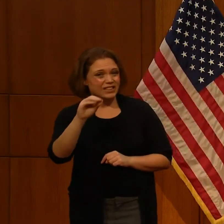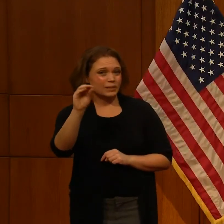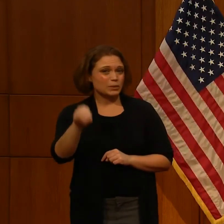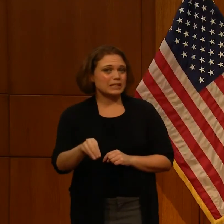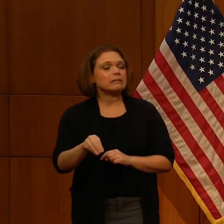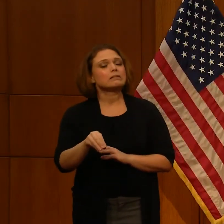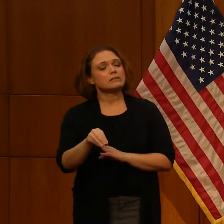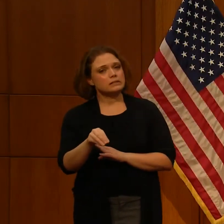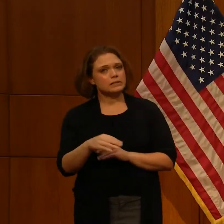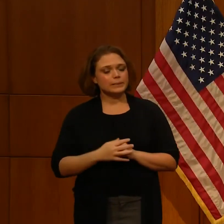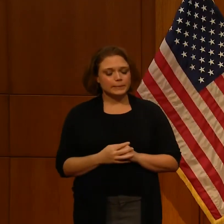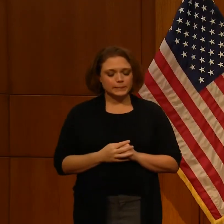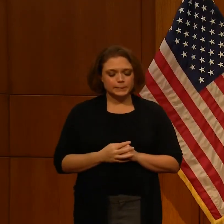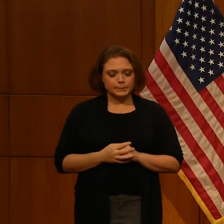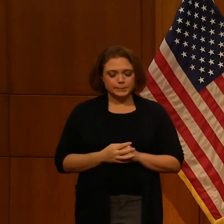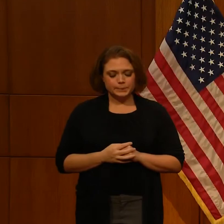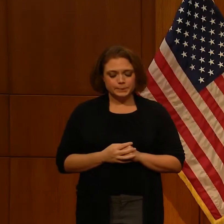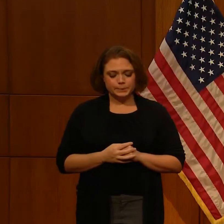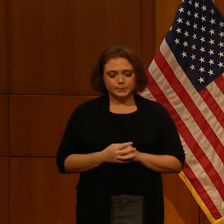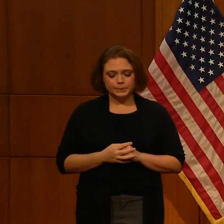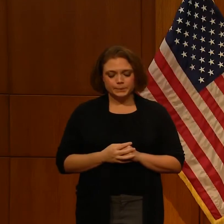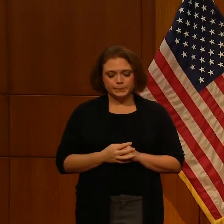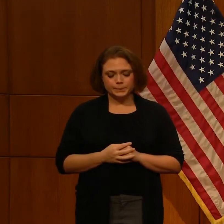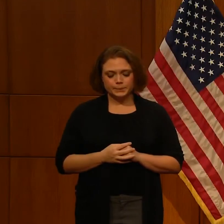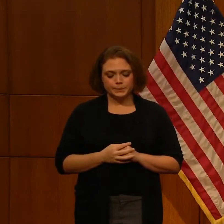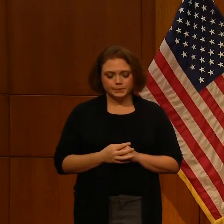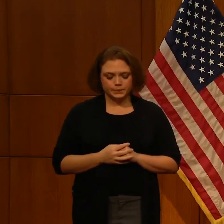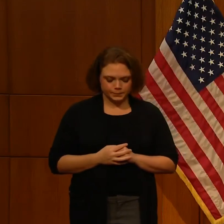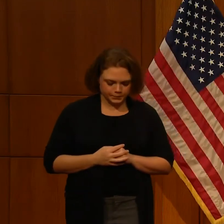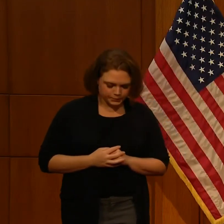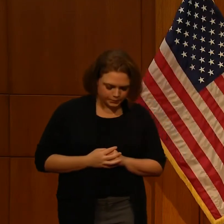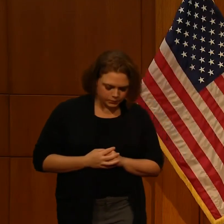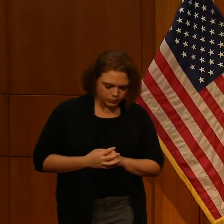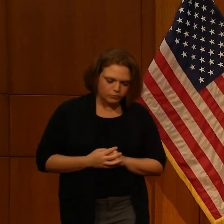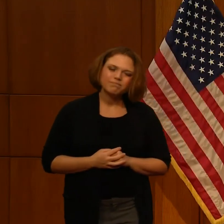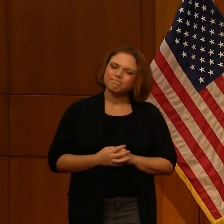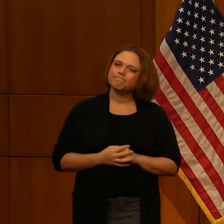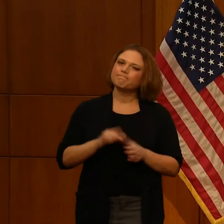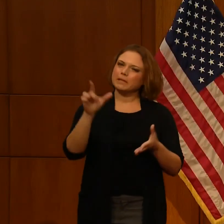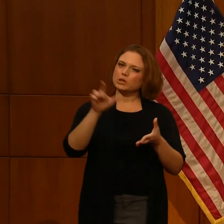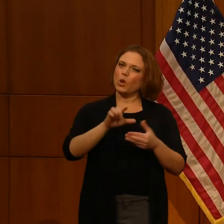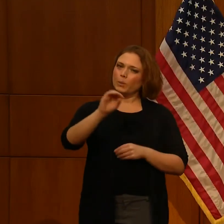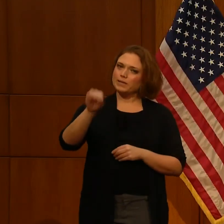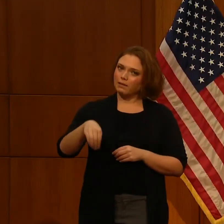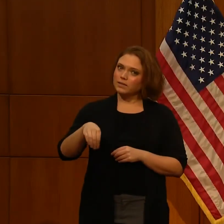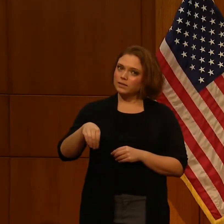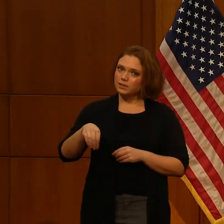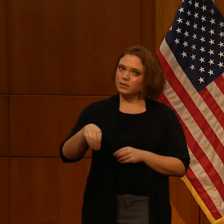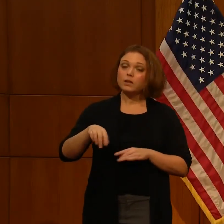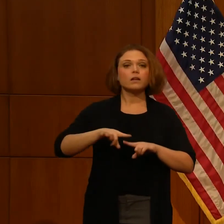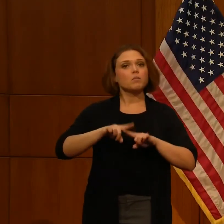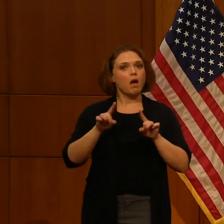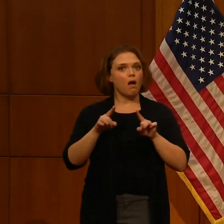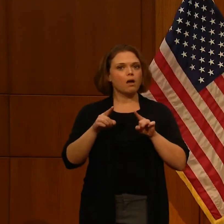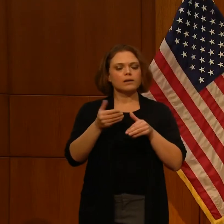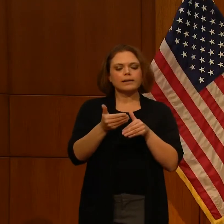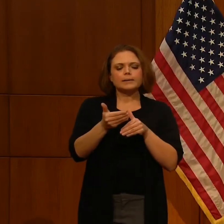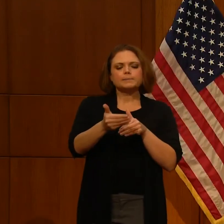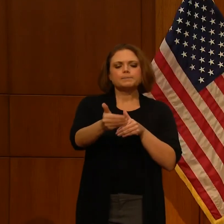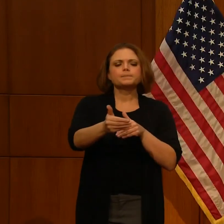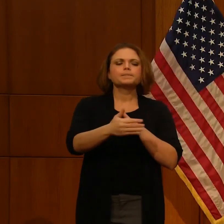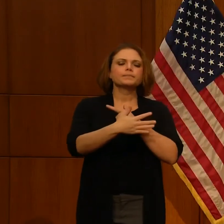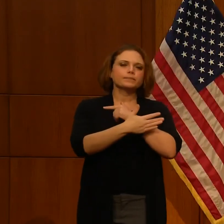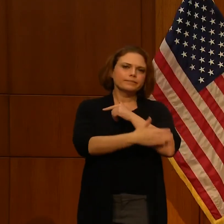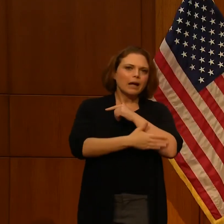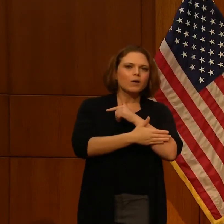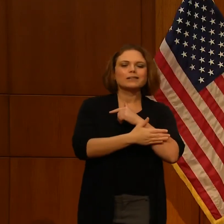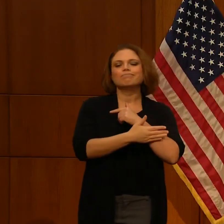15 ARE VACCINATED 17. PERCENT.